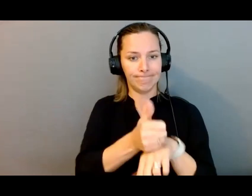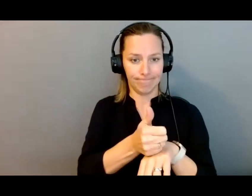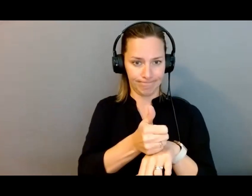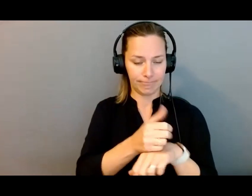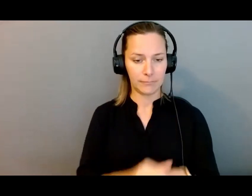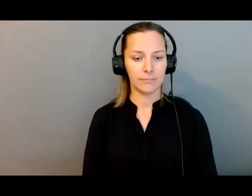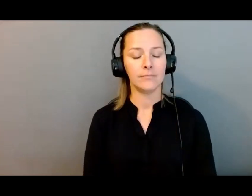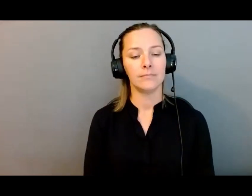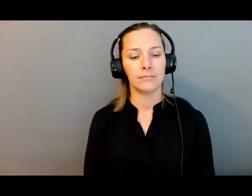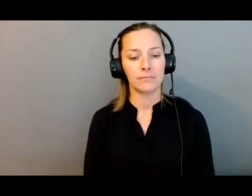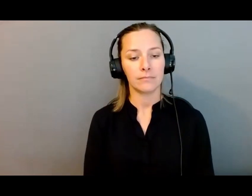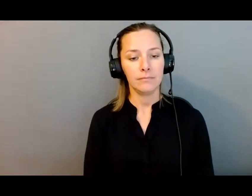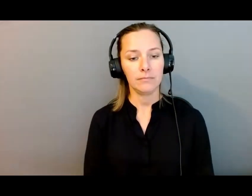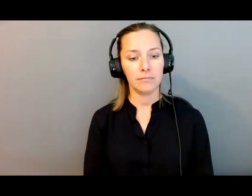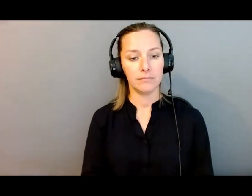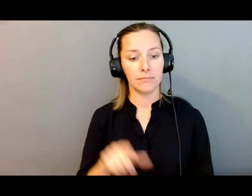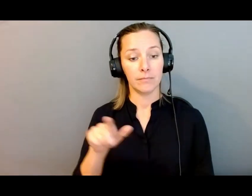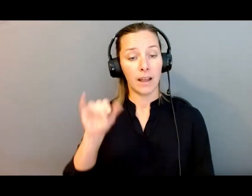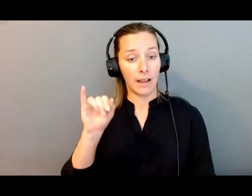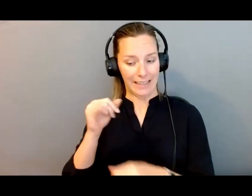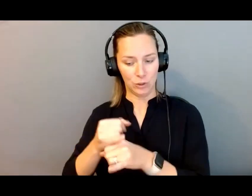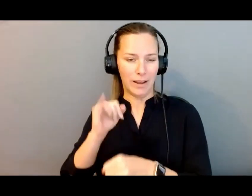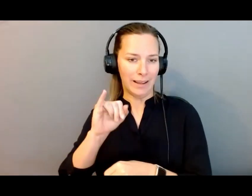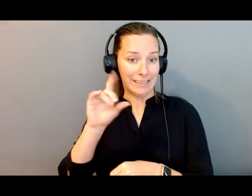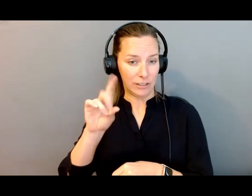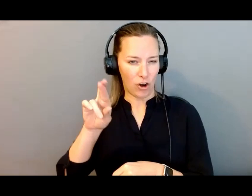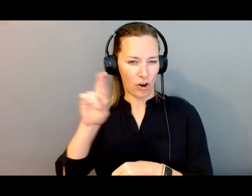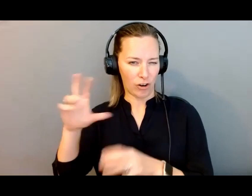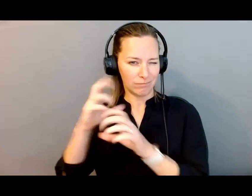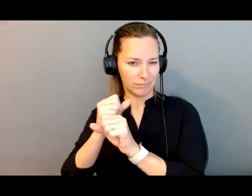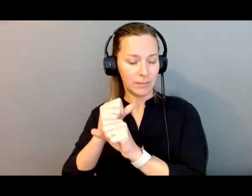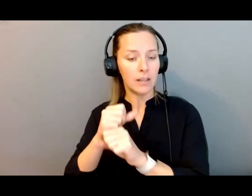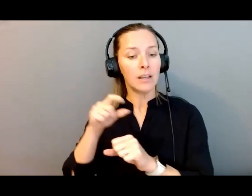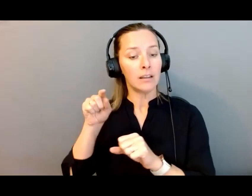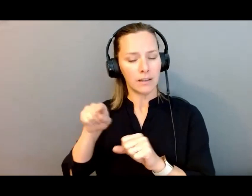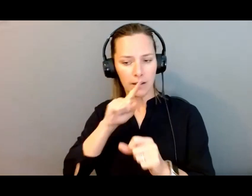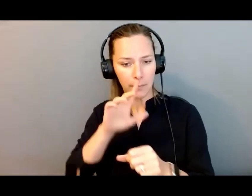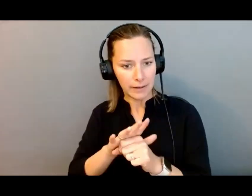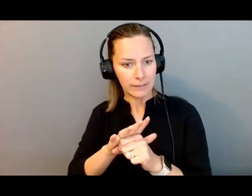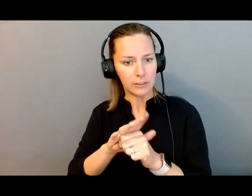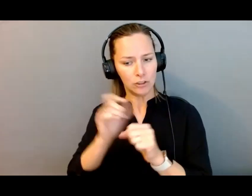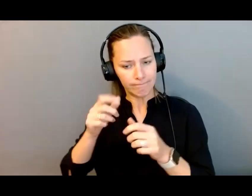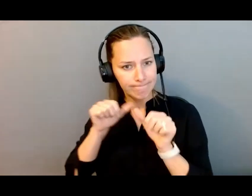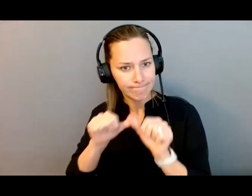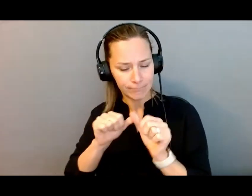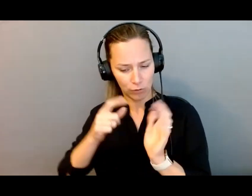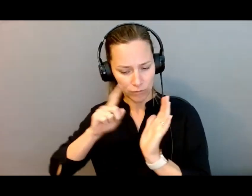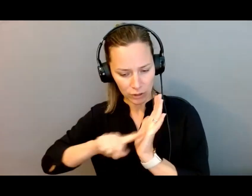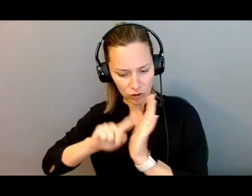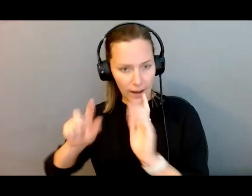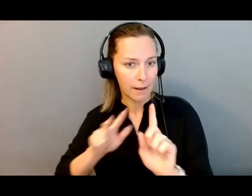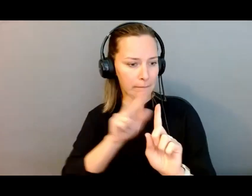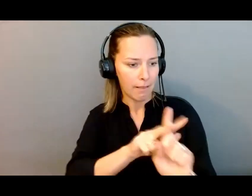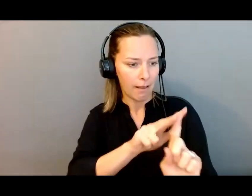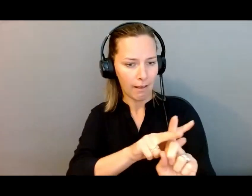The institute, IDRR, is submitted to conducting applied research that is relevant to policymakers